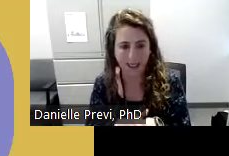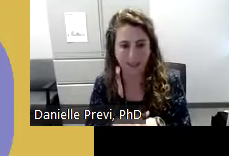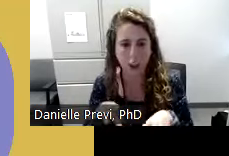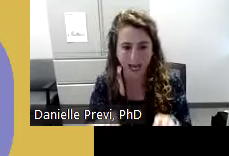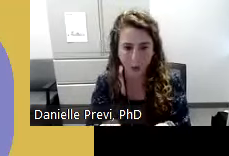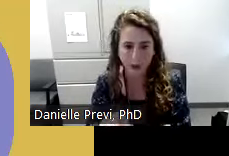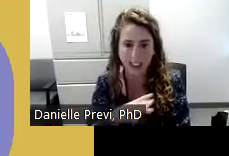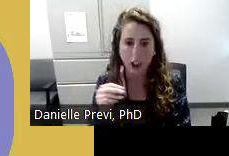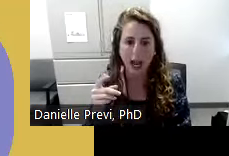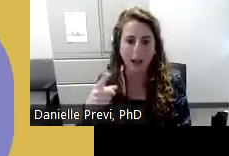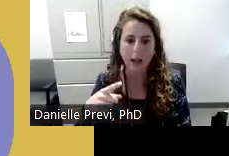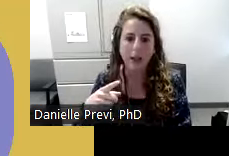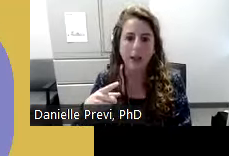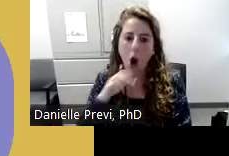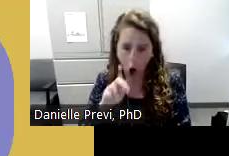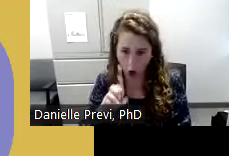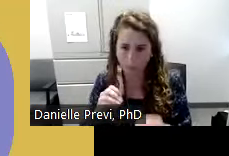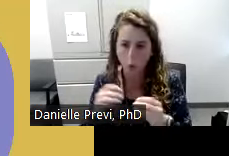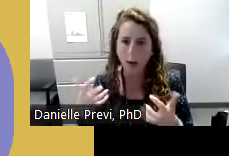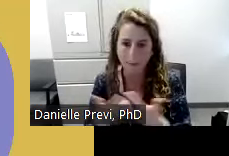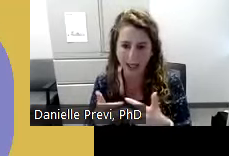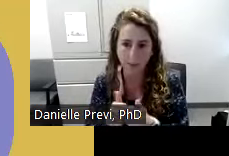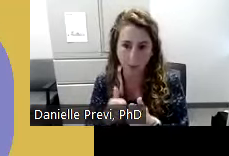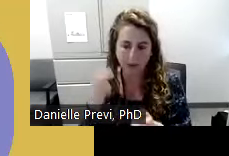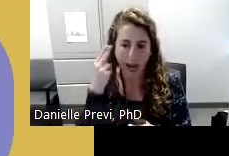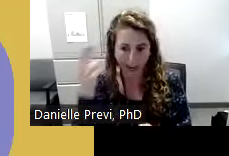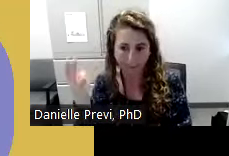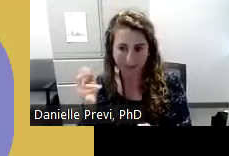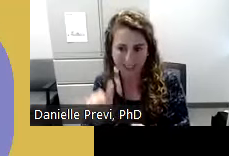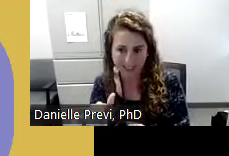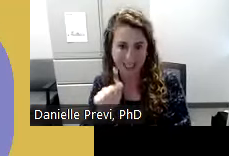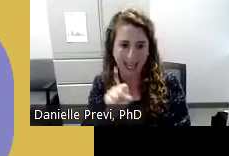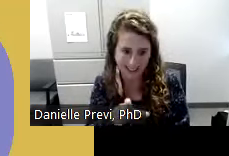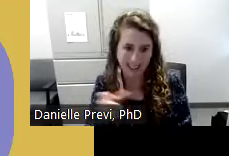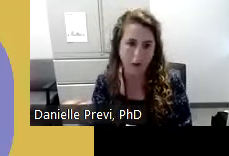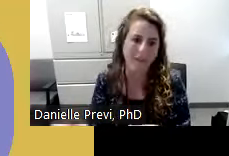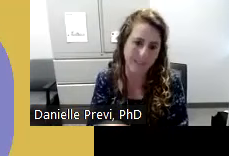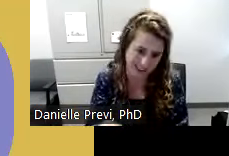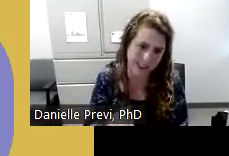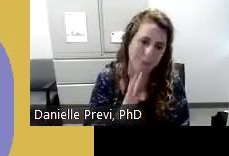with this hypothesis that ASL hinders spoken language acquisition and it’s actually more